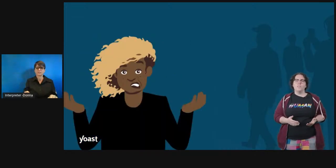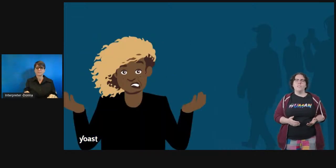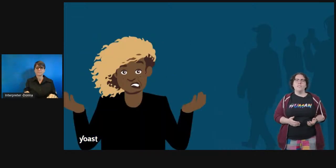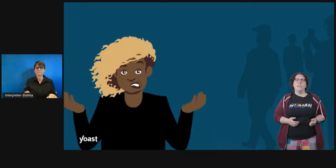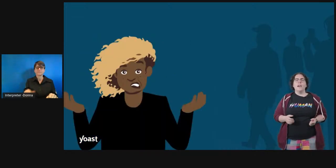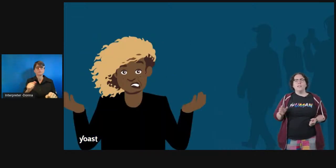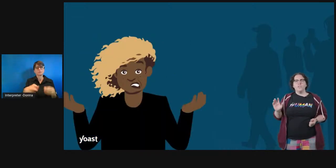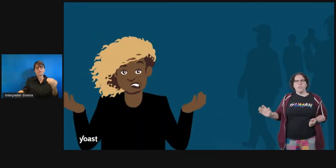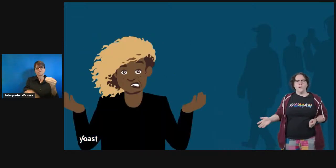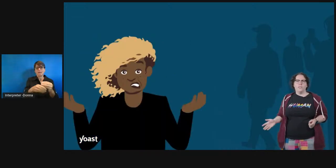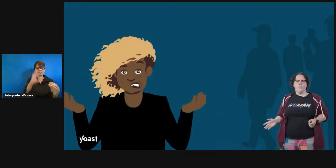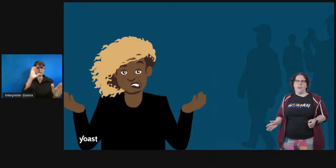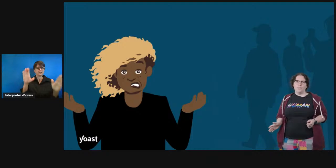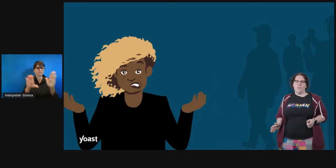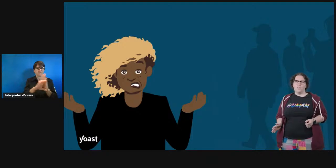With the search of AI images, this can be really helpful.